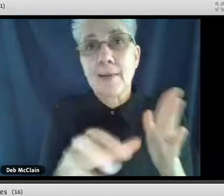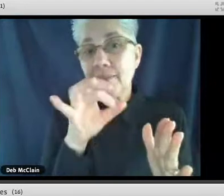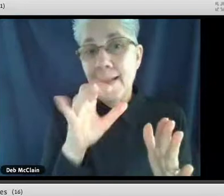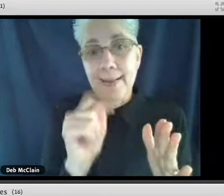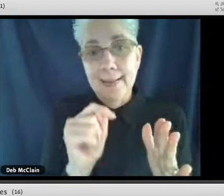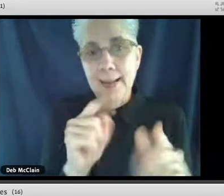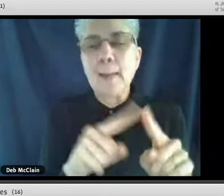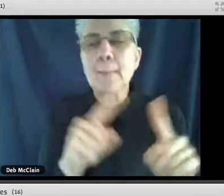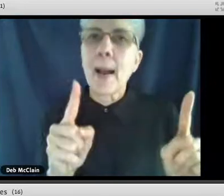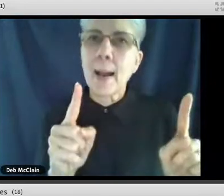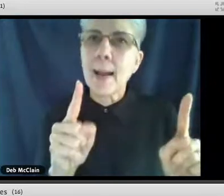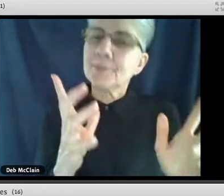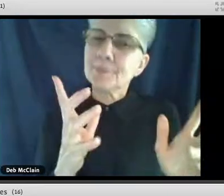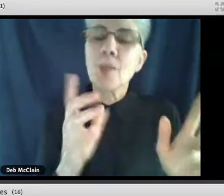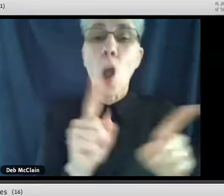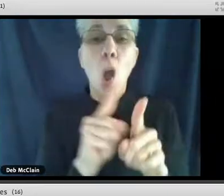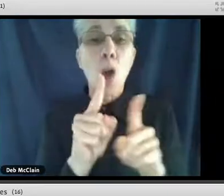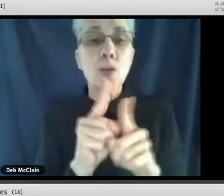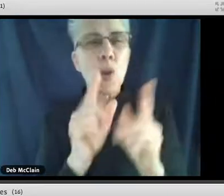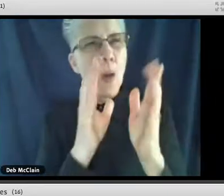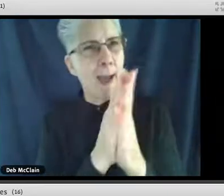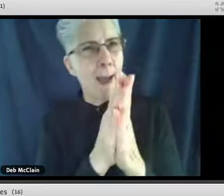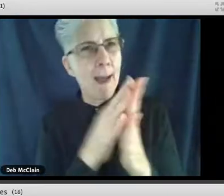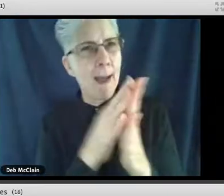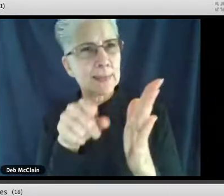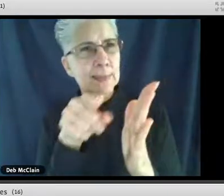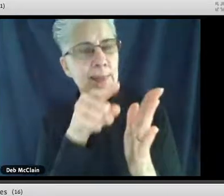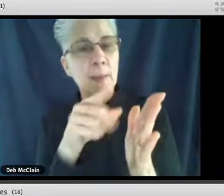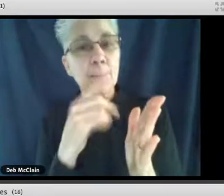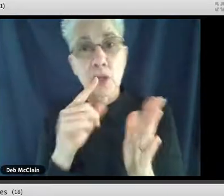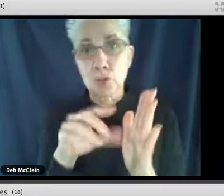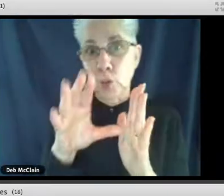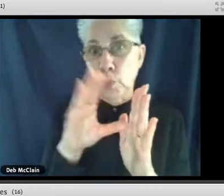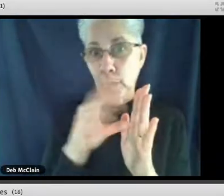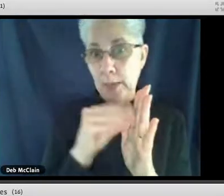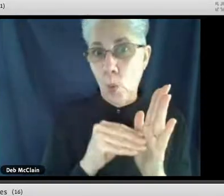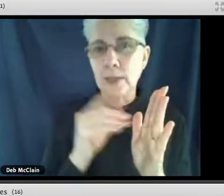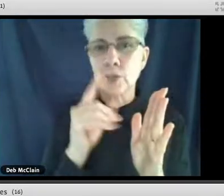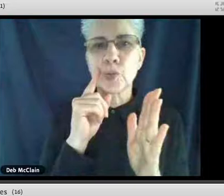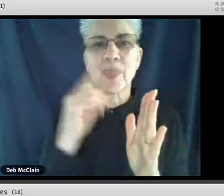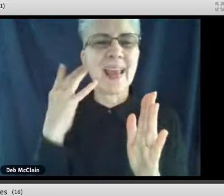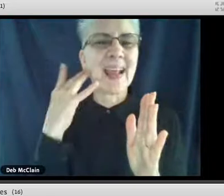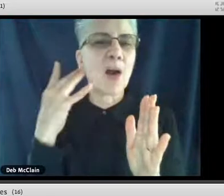But also to ask them because you're recording to think out loud.